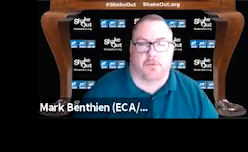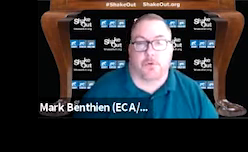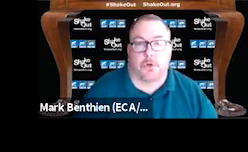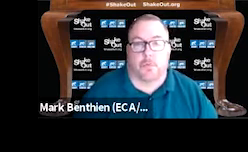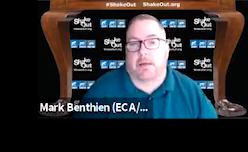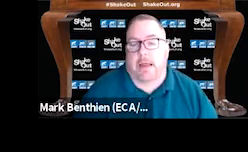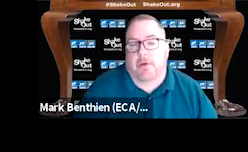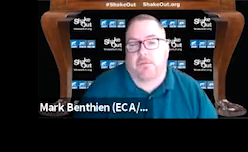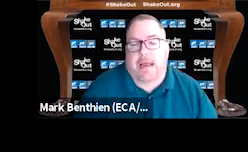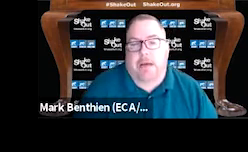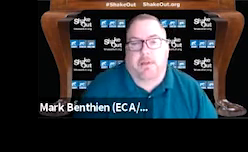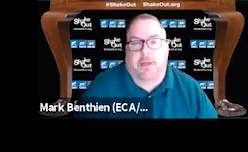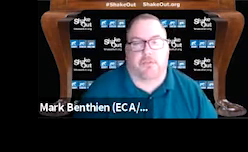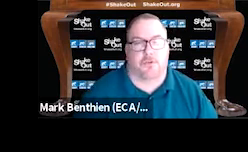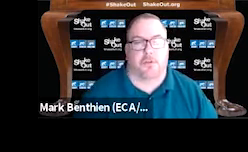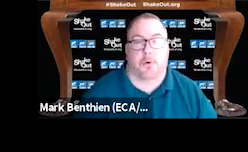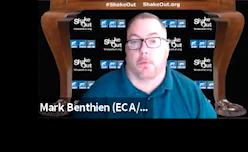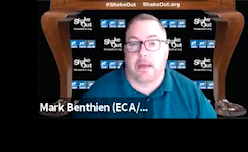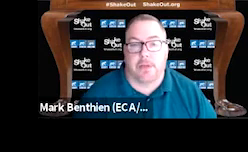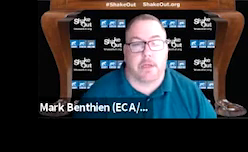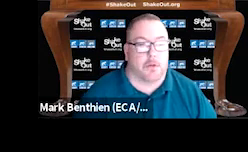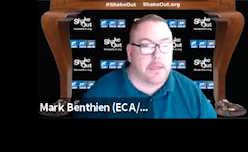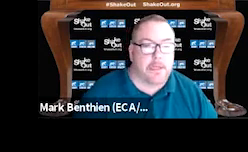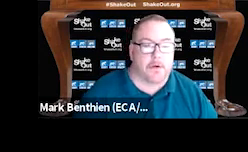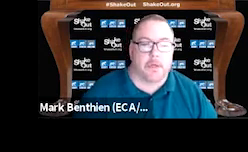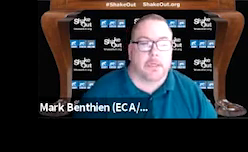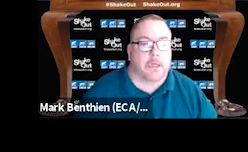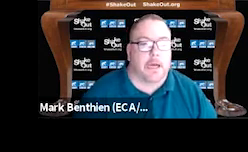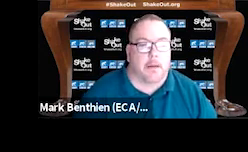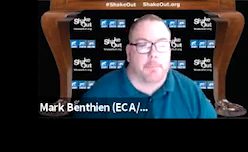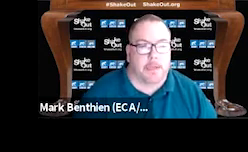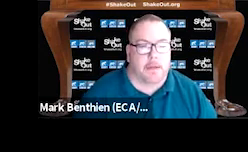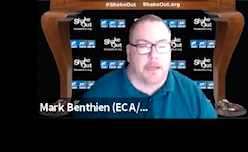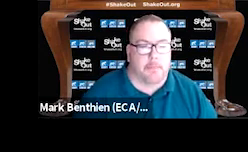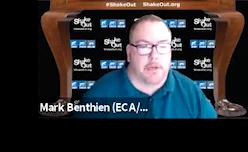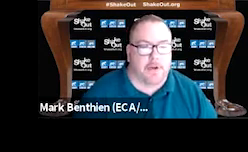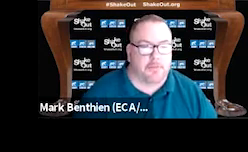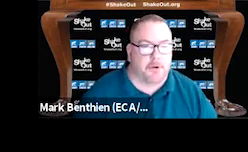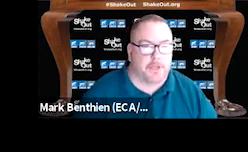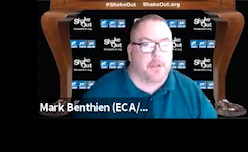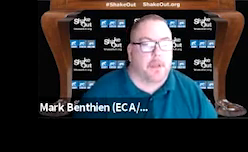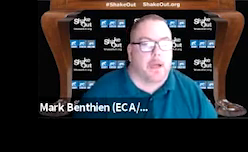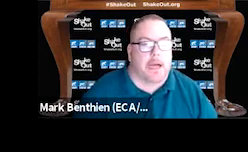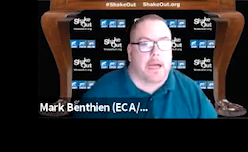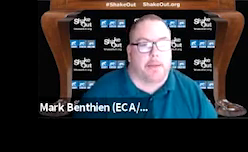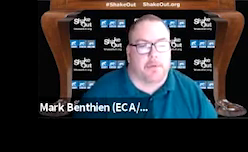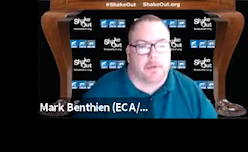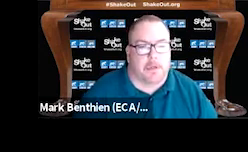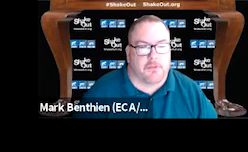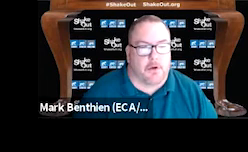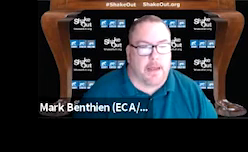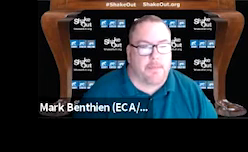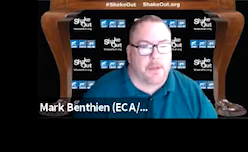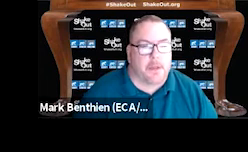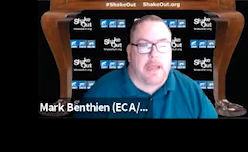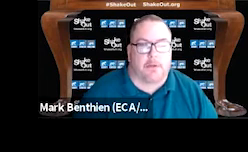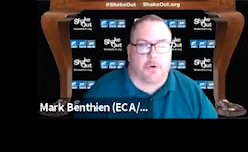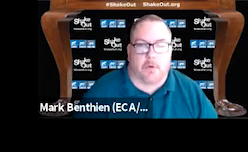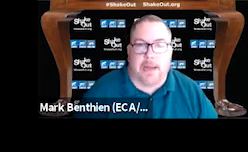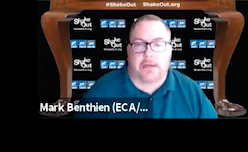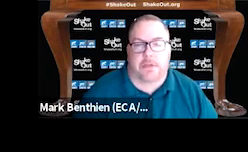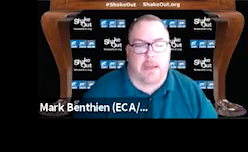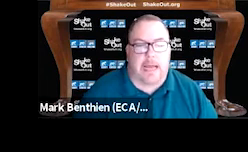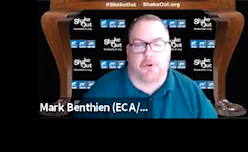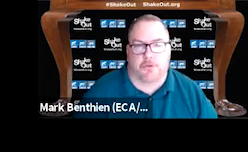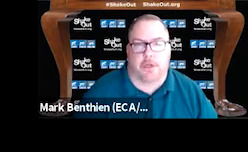Mark Benthien (ECA/SCEC): Do if if it's not at the same time, each year if you're with a school what What if it happened as students were arriving are leaving or being being transported.